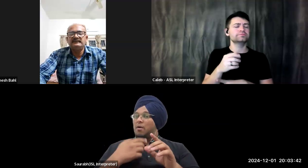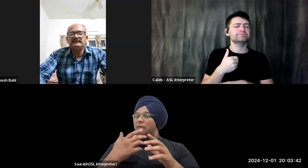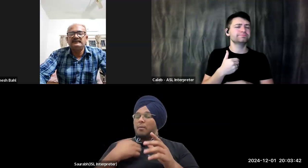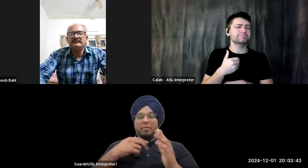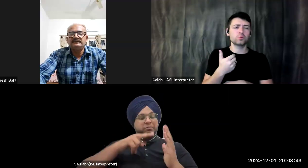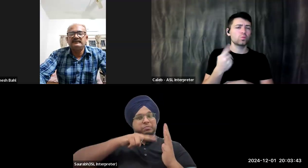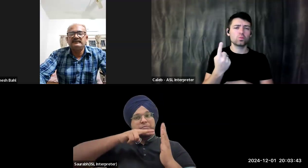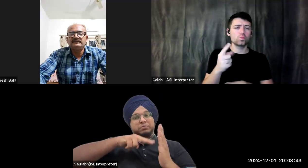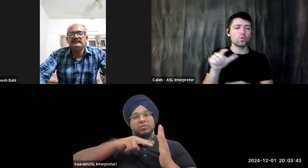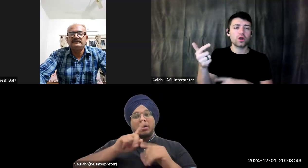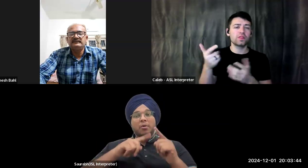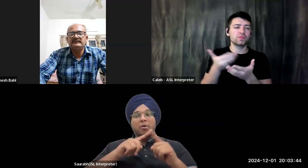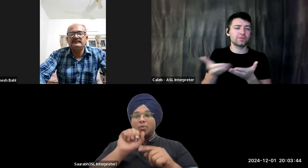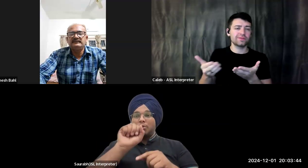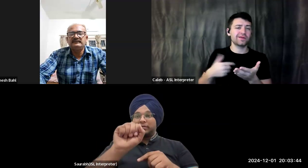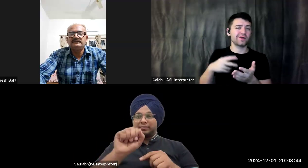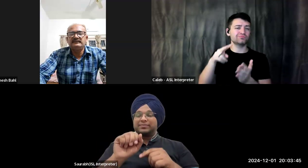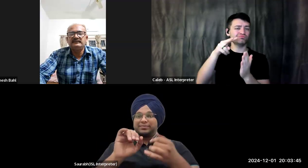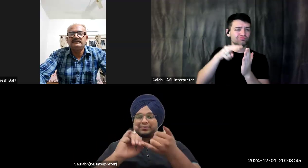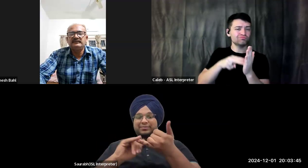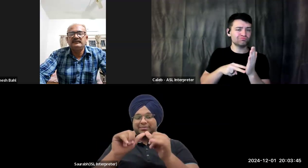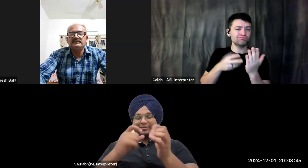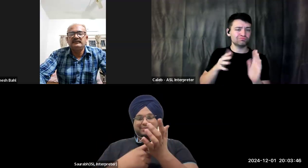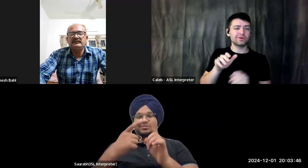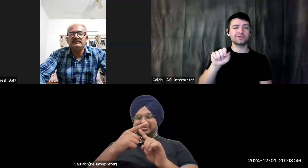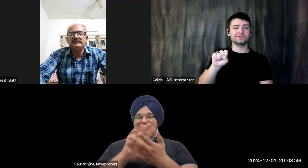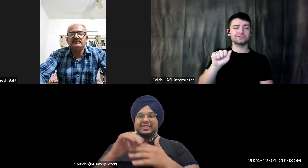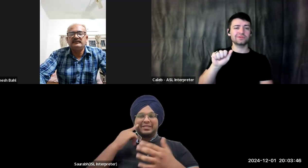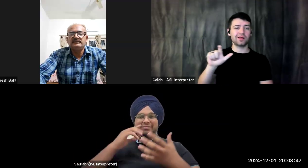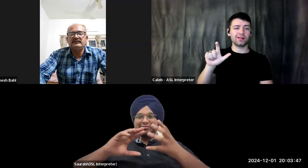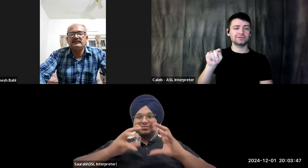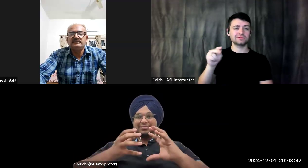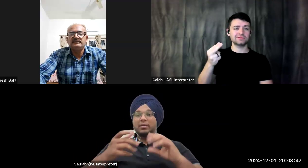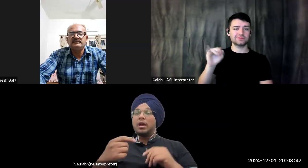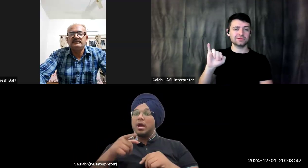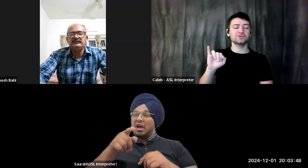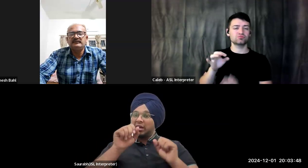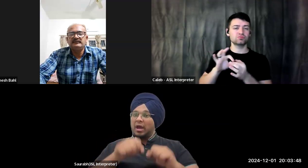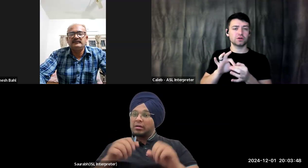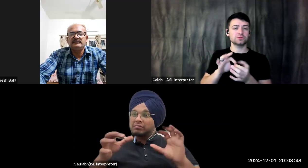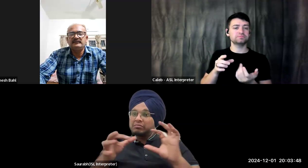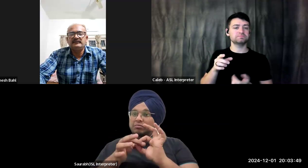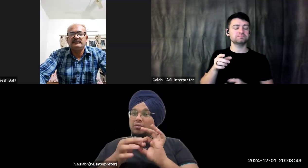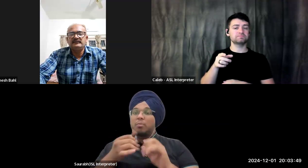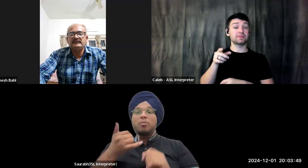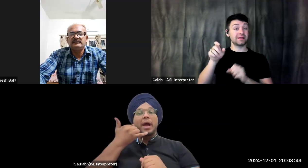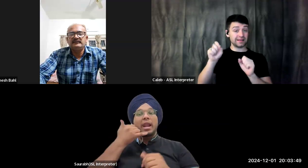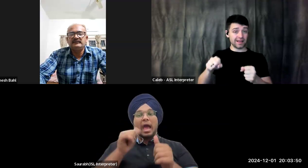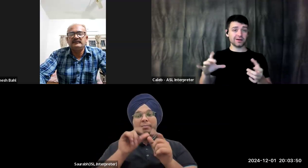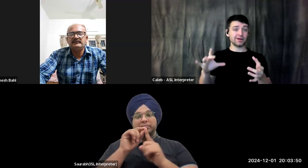about the Saarthi is that it can be paired with a smartphone app.